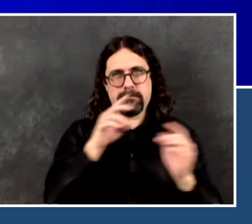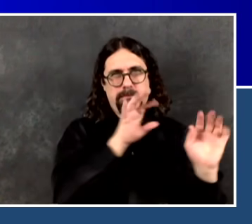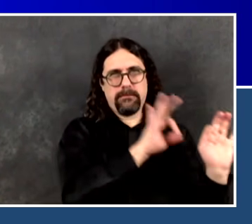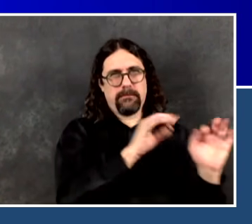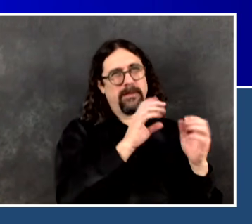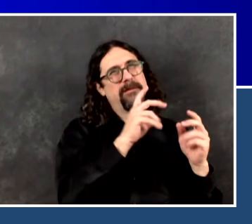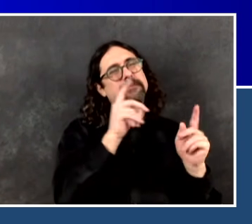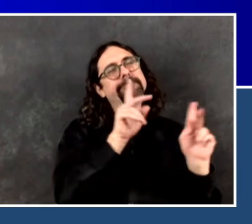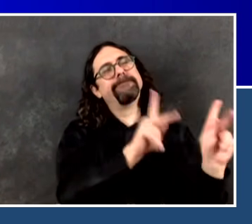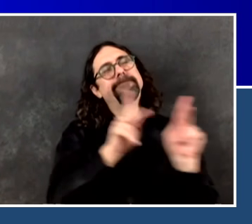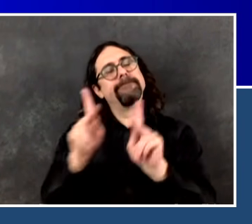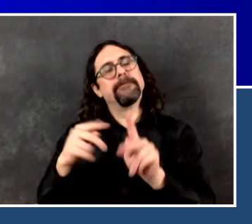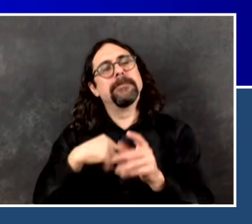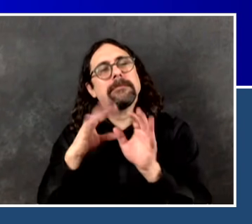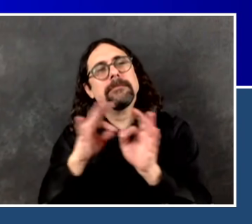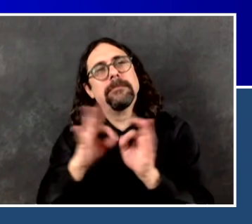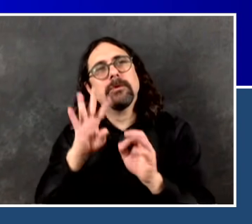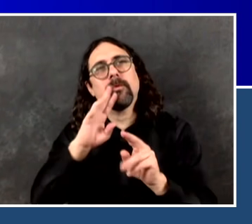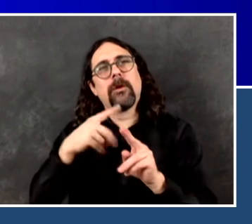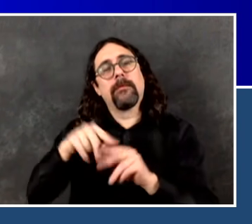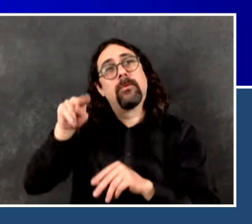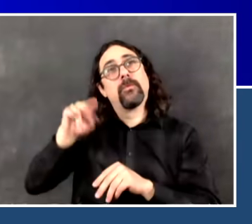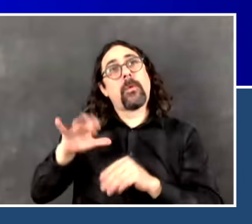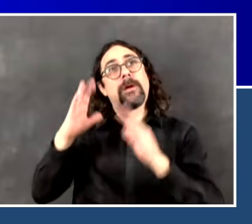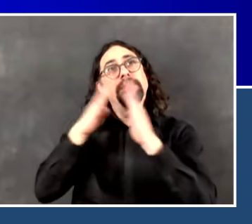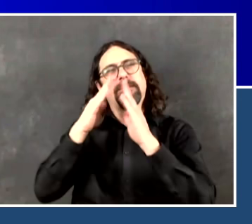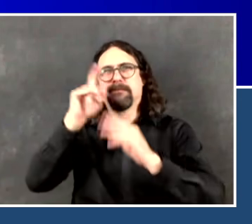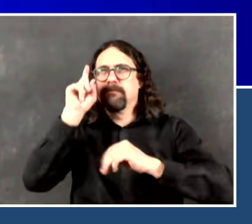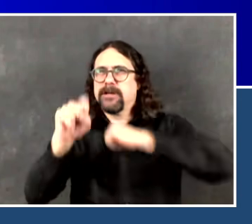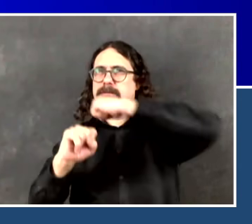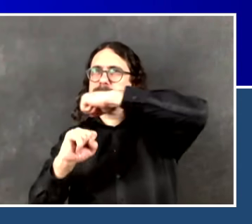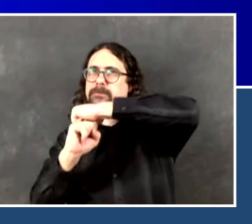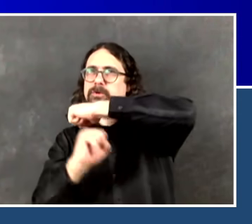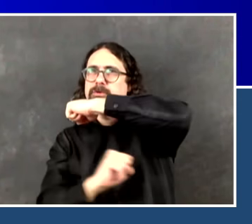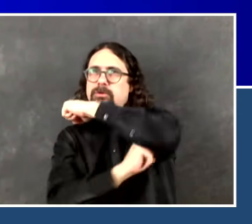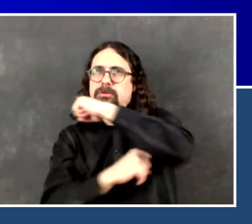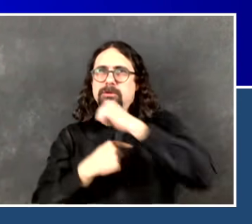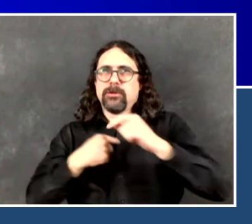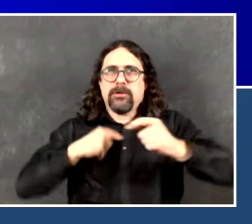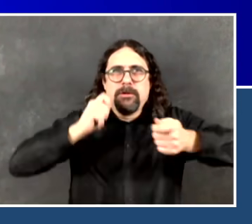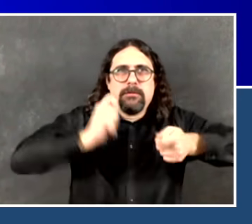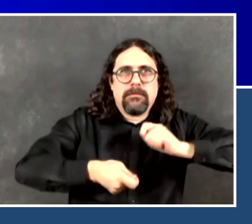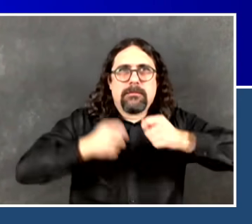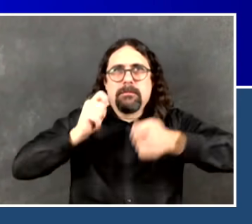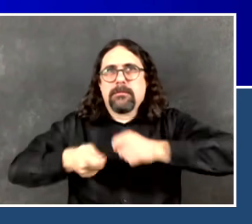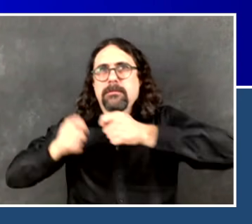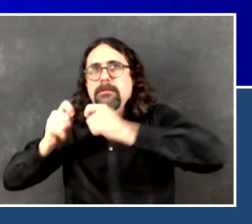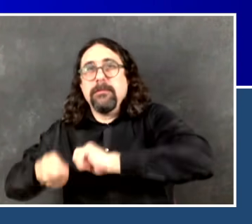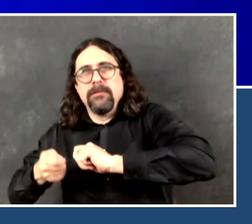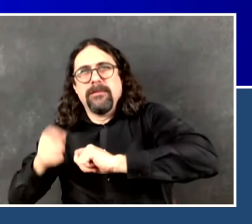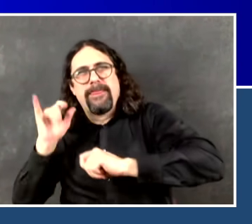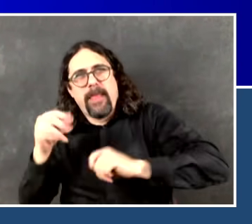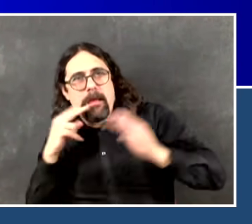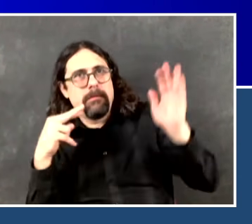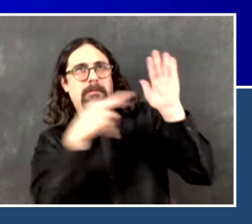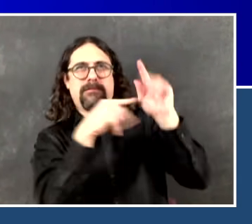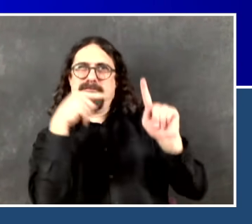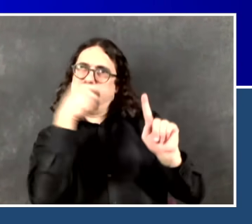LESS EFFECTIVE. WHAT DO WE NEED TO BUILD A FAIR RECOVERY. CHRTAER VISION COMMISSION WILL HOLD HEARINGS ALL OVER THE CITY.